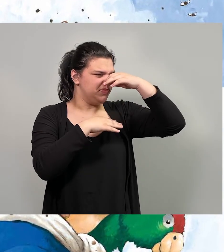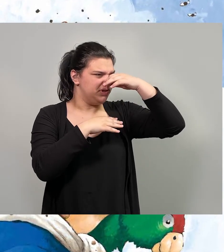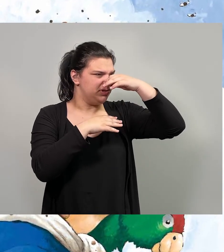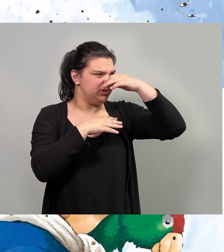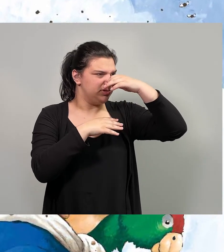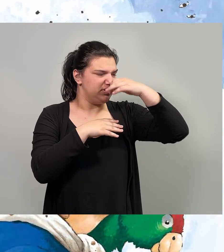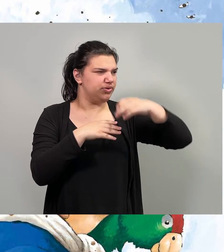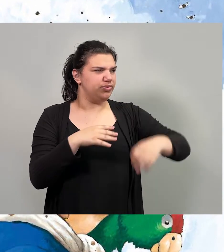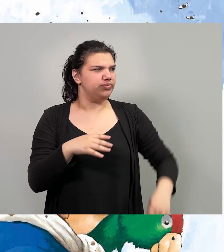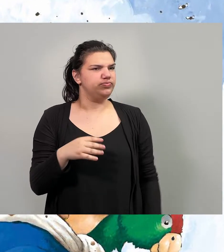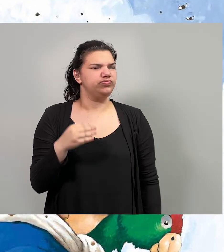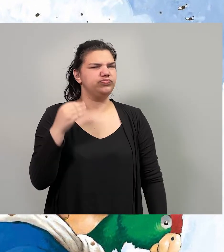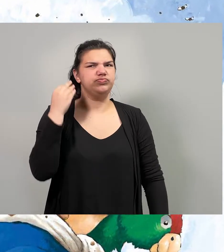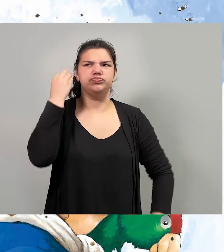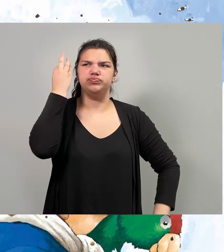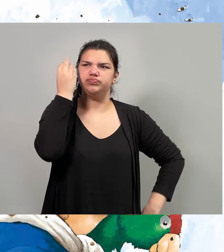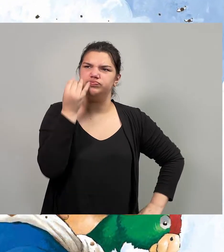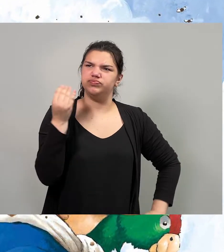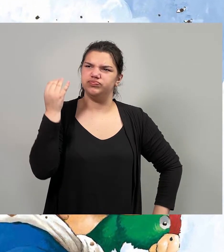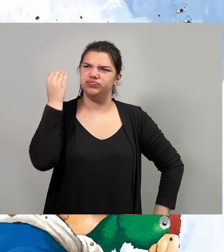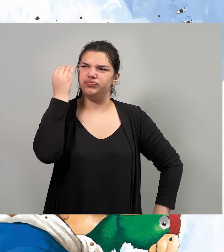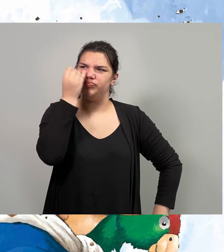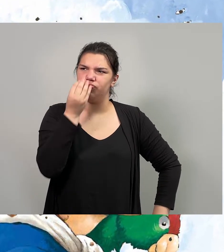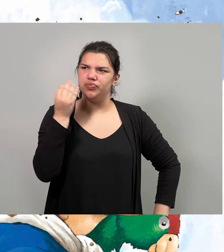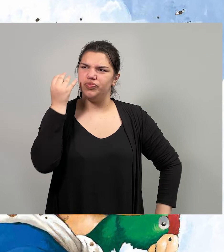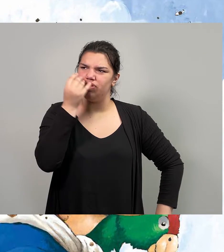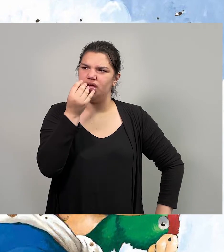"If you stand way over there and can answer this riddle